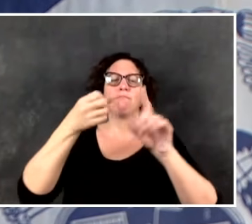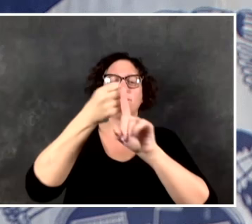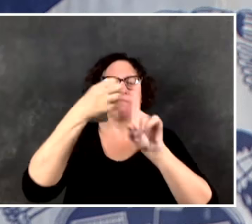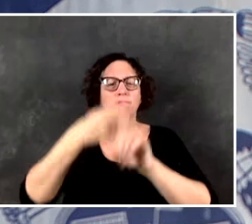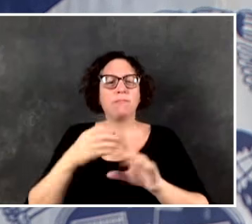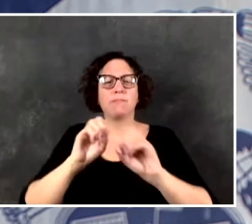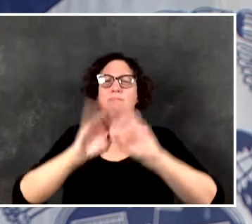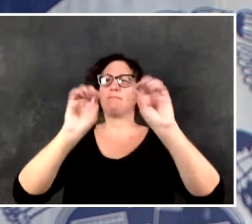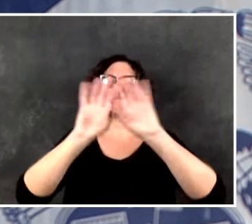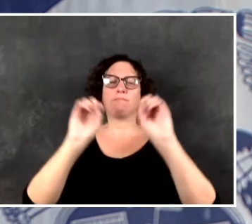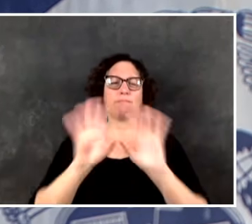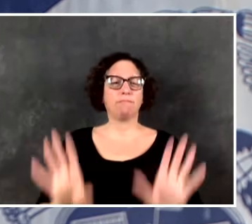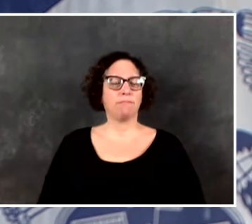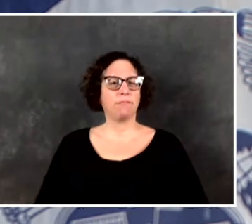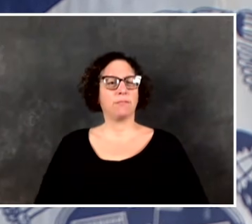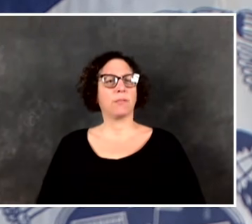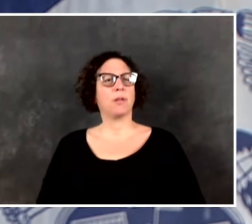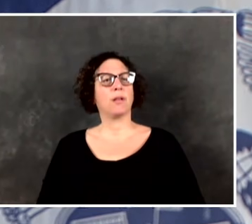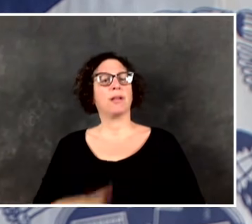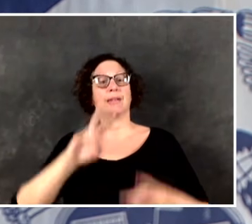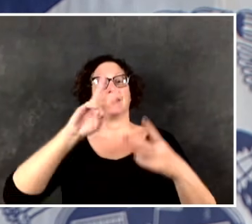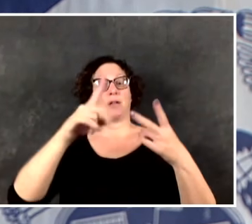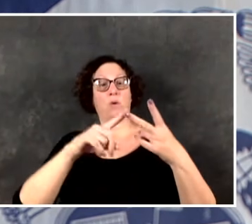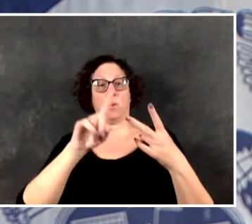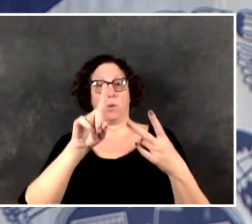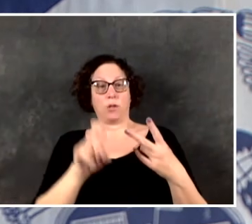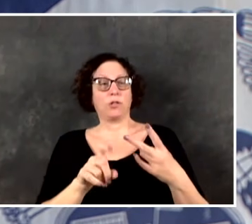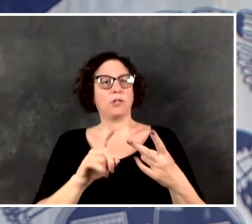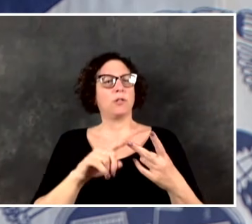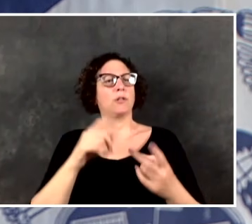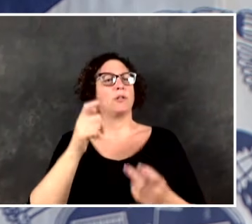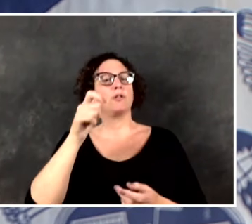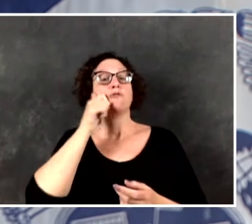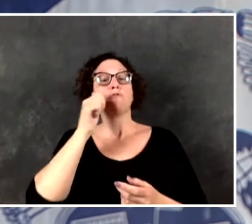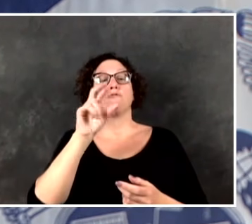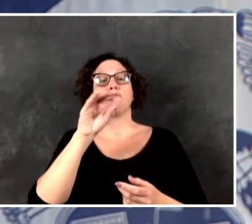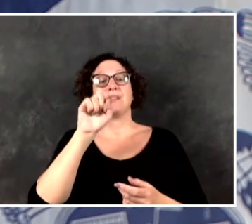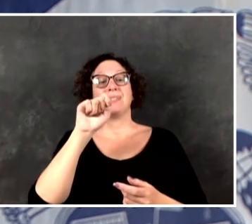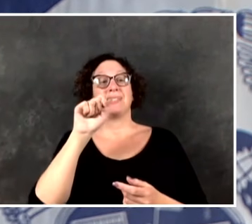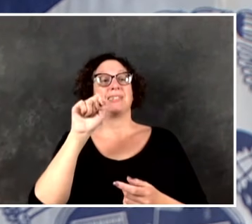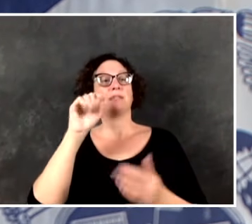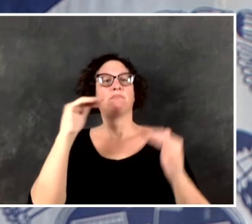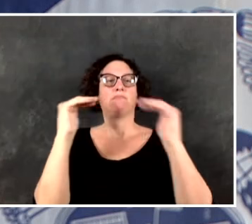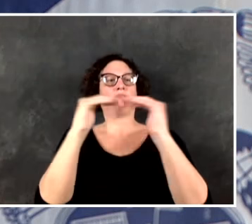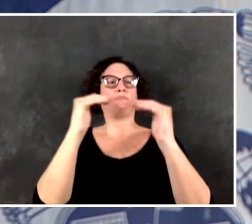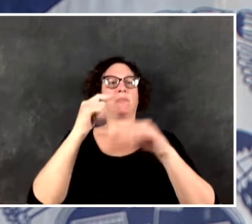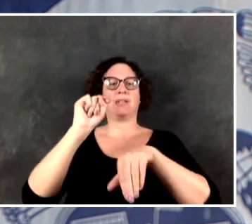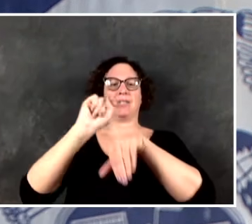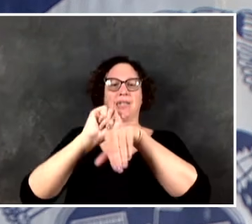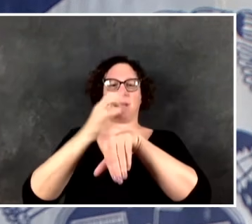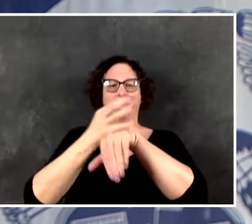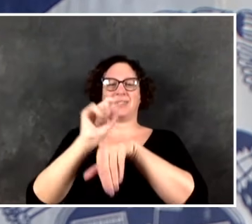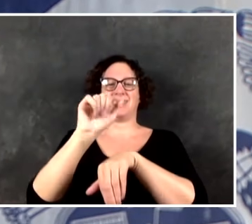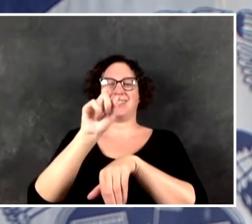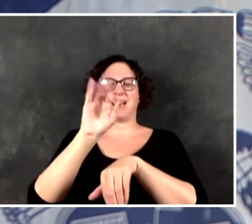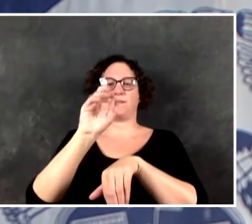ENVISION THEM TACKLING AND GOING INOT MREO SPECIFICS. SECONDLY, ON THE RACALI EQUITY